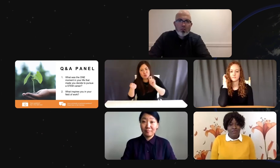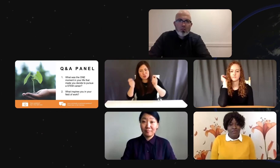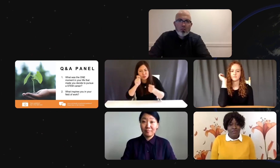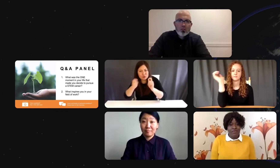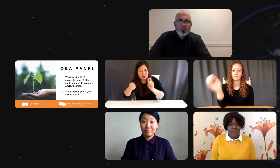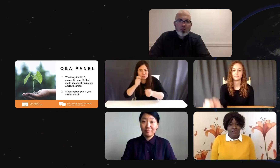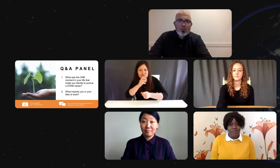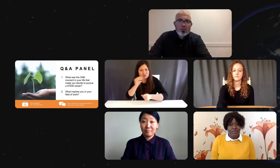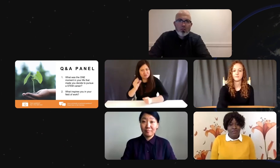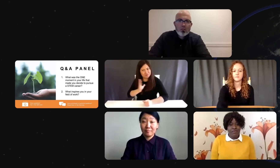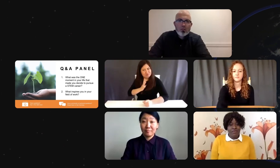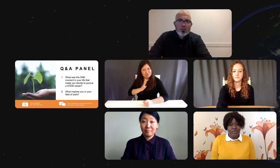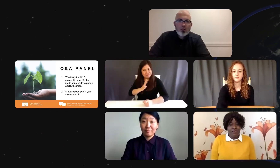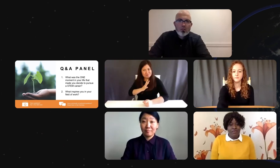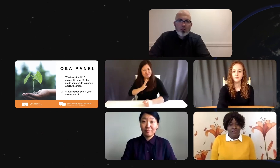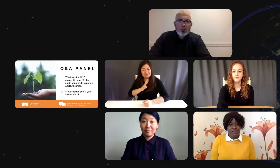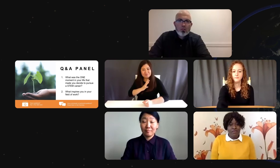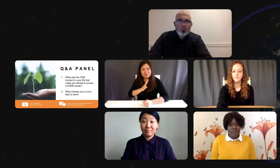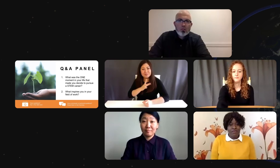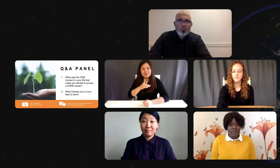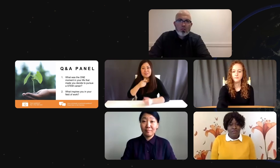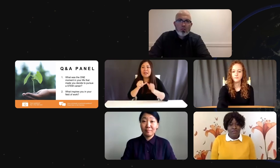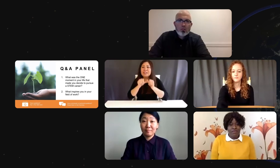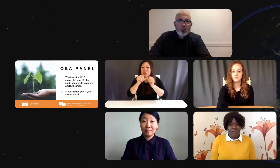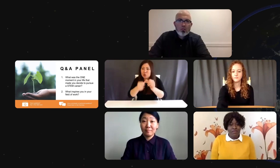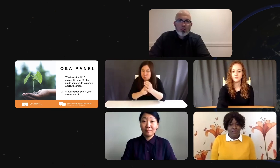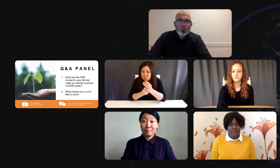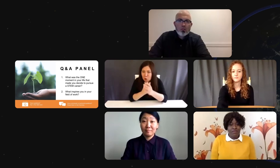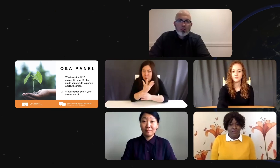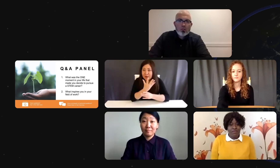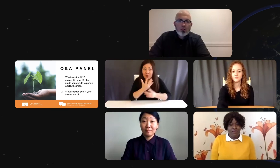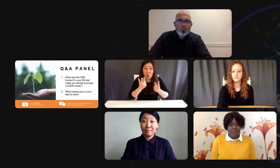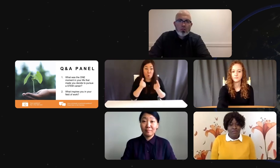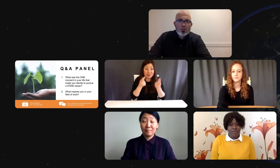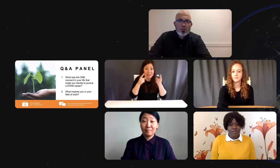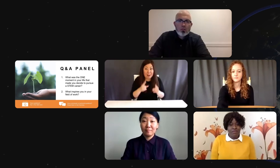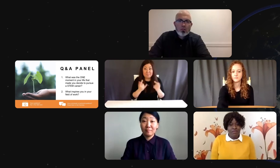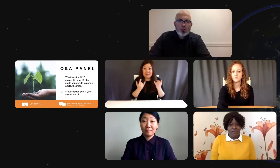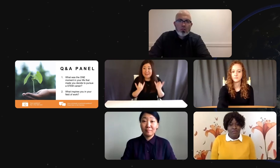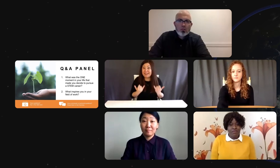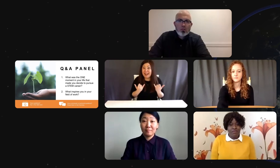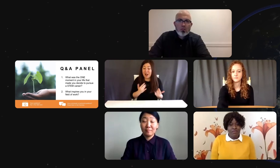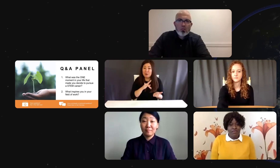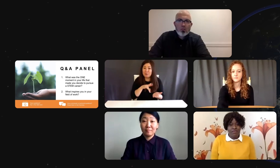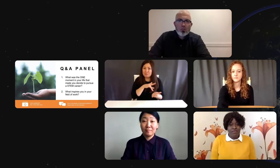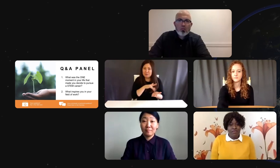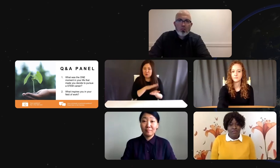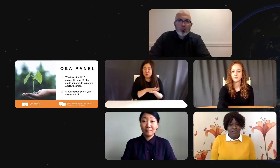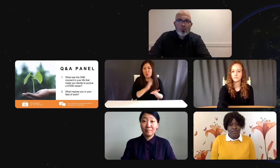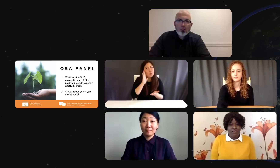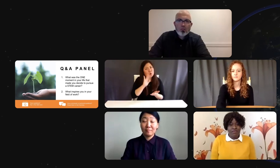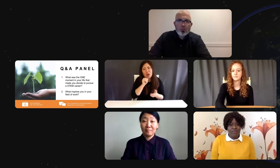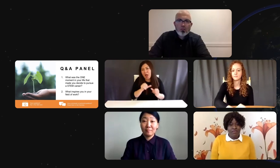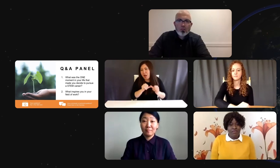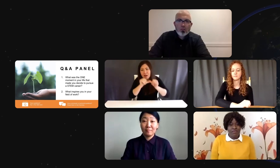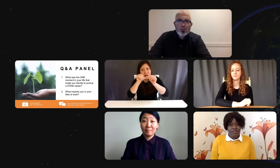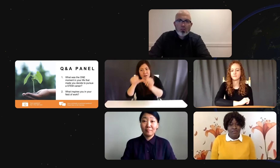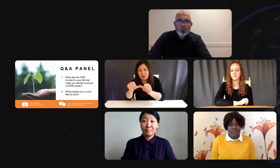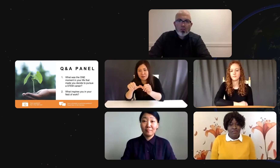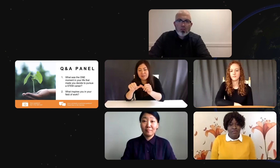You have to find other people. Life is never static. It's always growing.